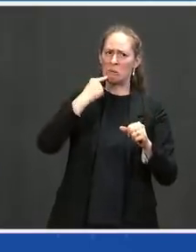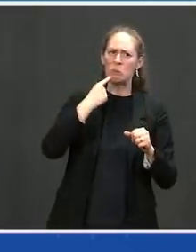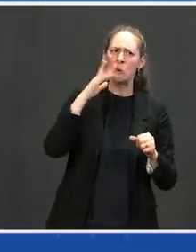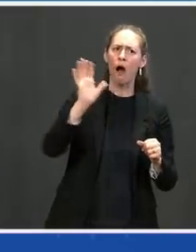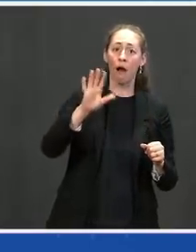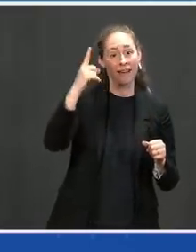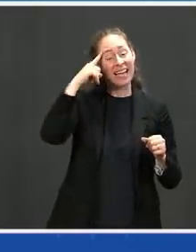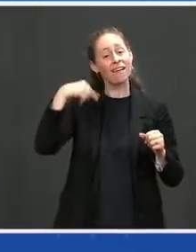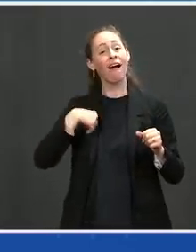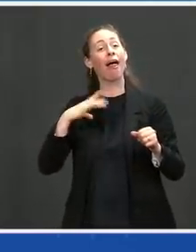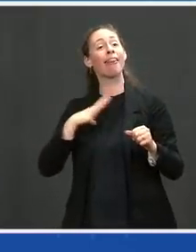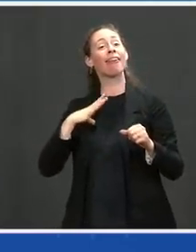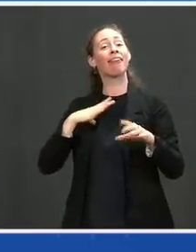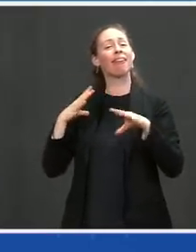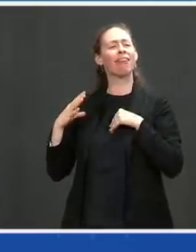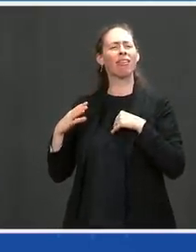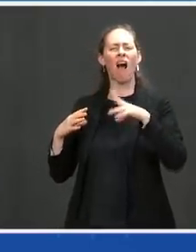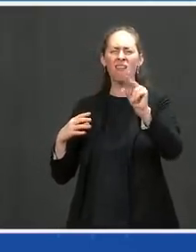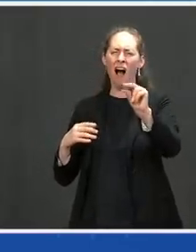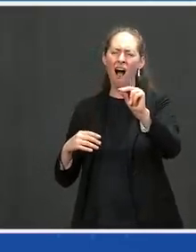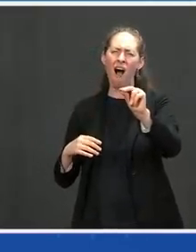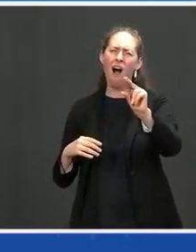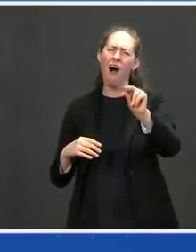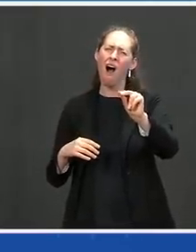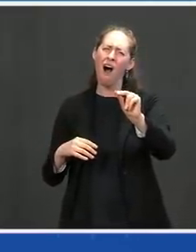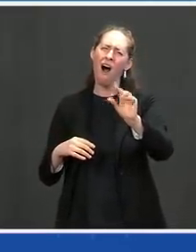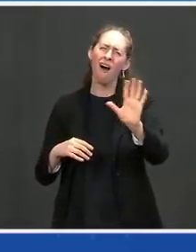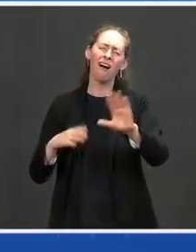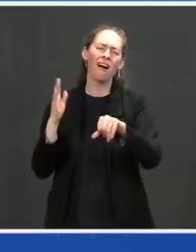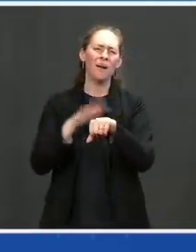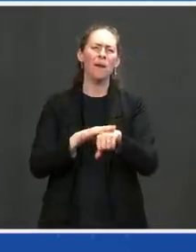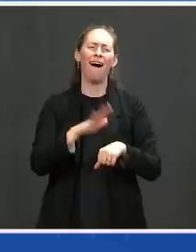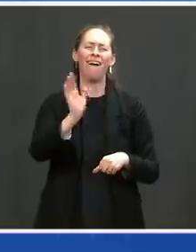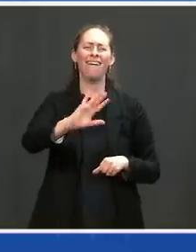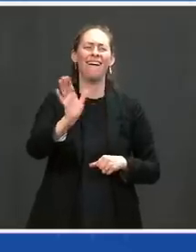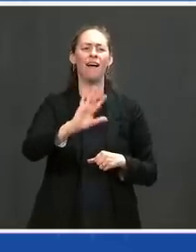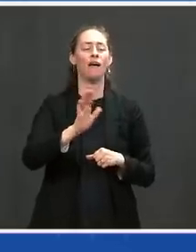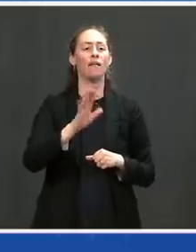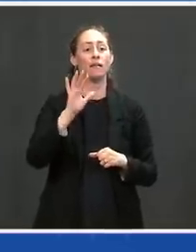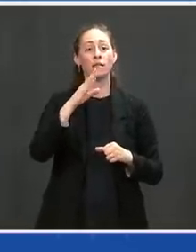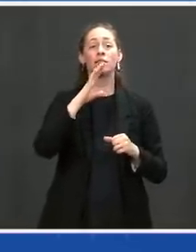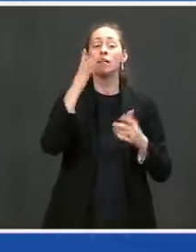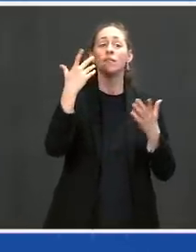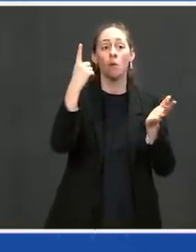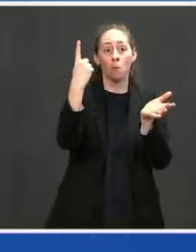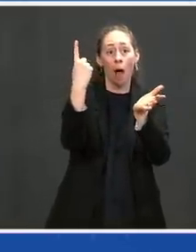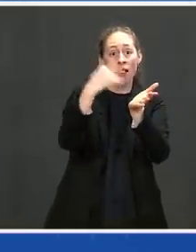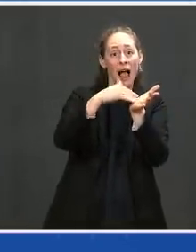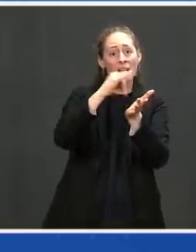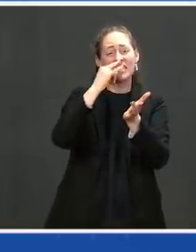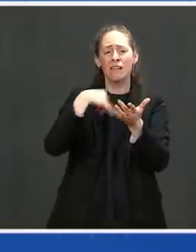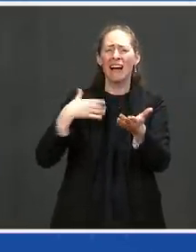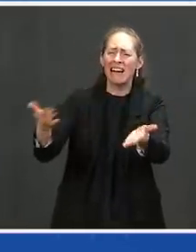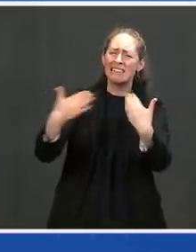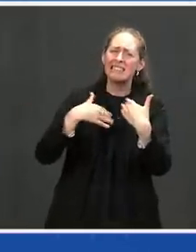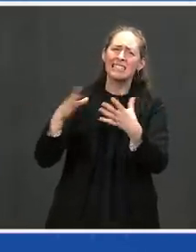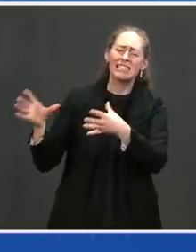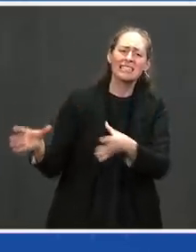of those kids out quickly. That's why I got Fort Bliss opened up. That's why I've been working from the moment this started